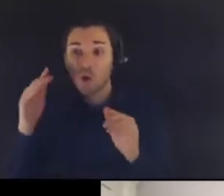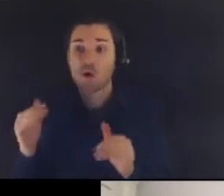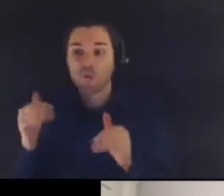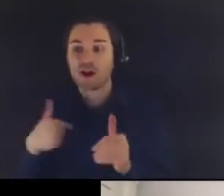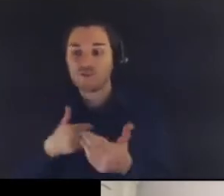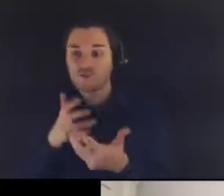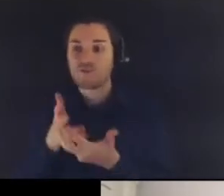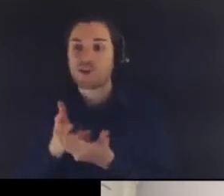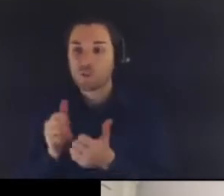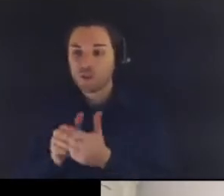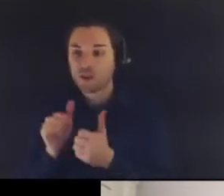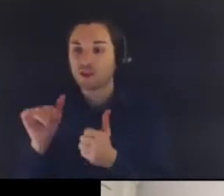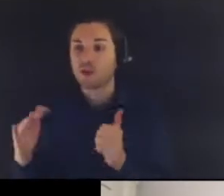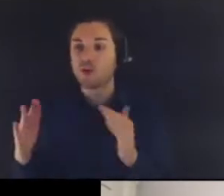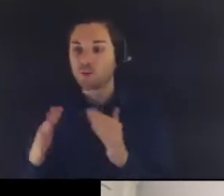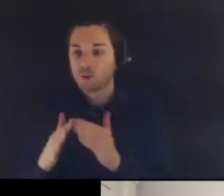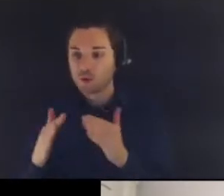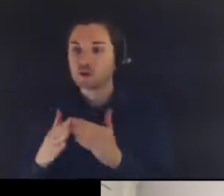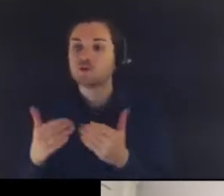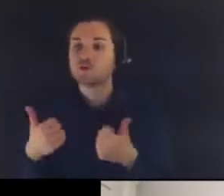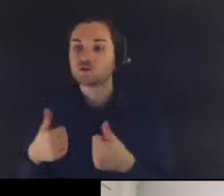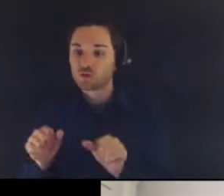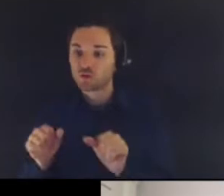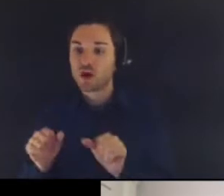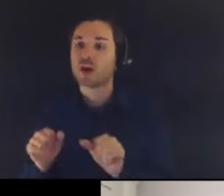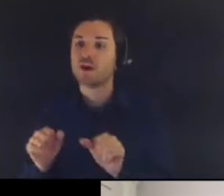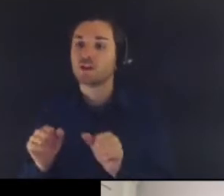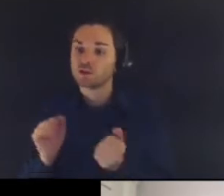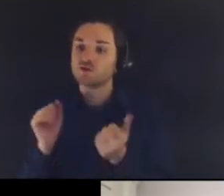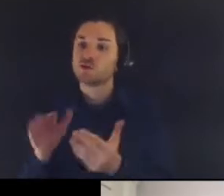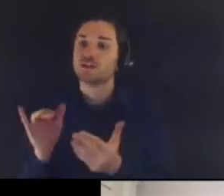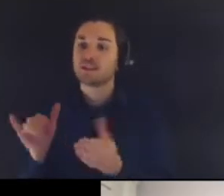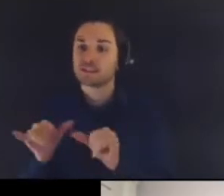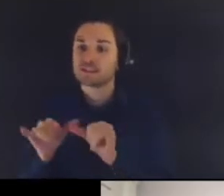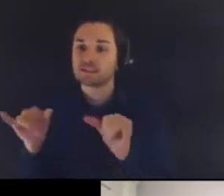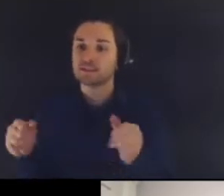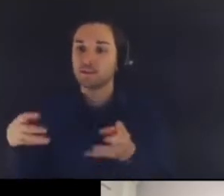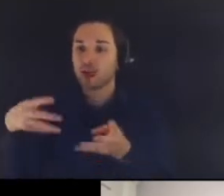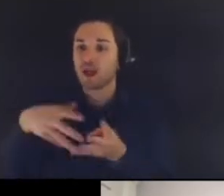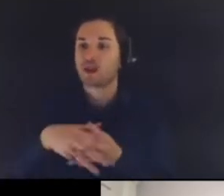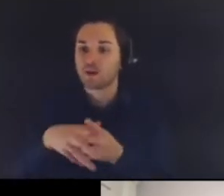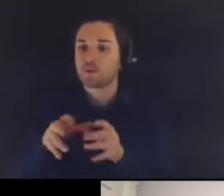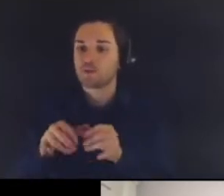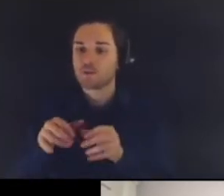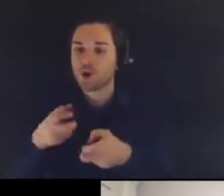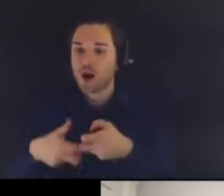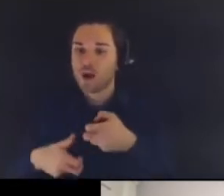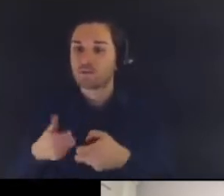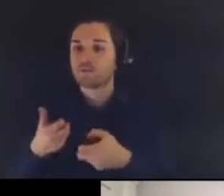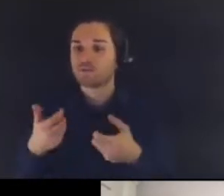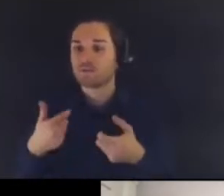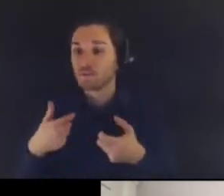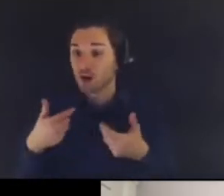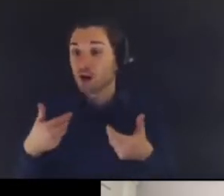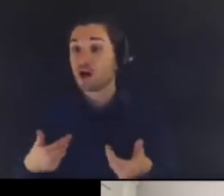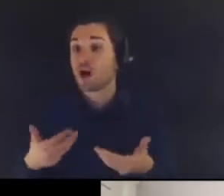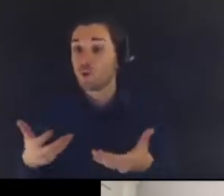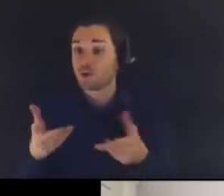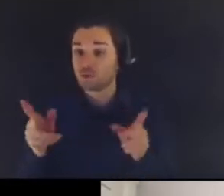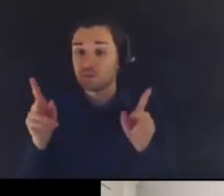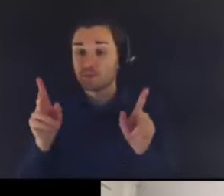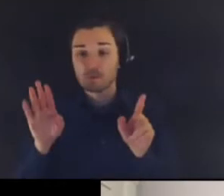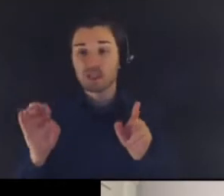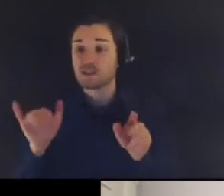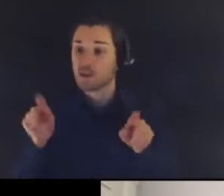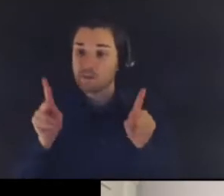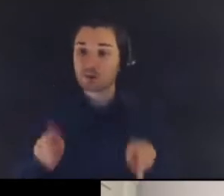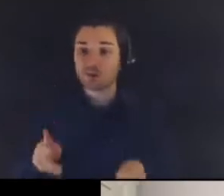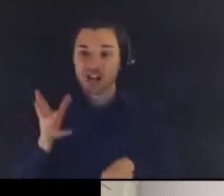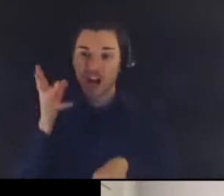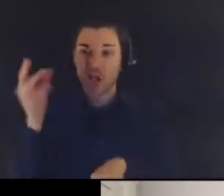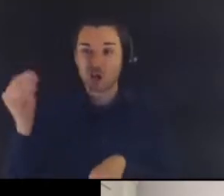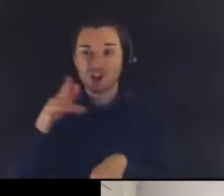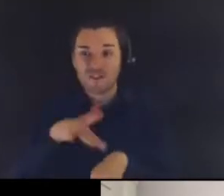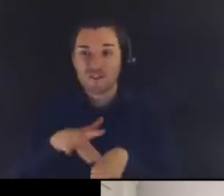is why I wanted to be a person who is available out there and open to be contacted for those